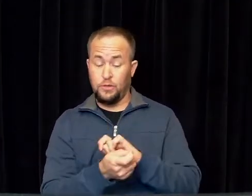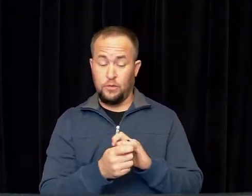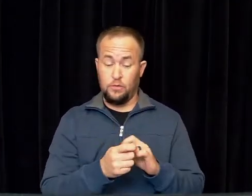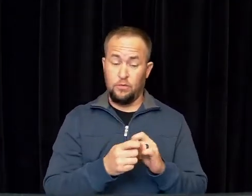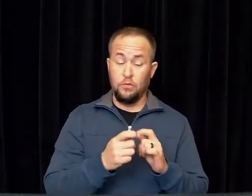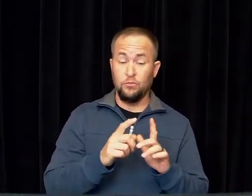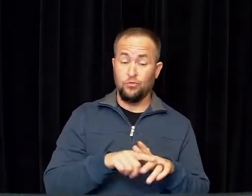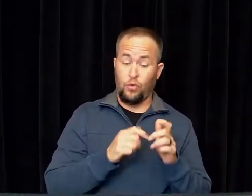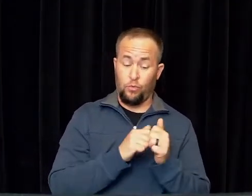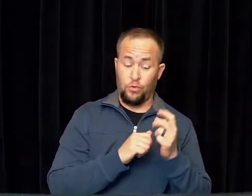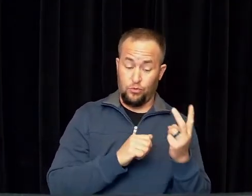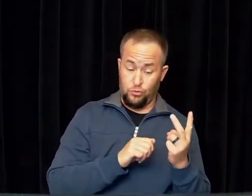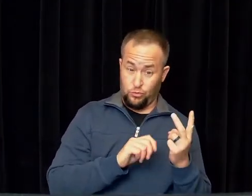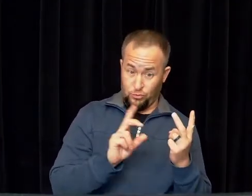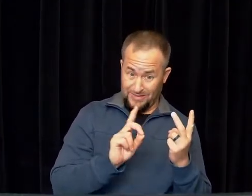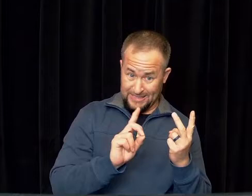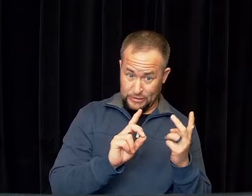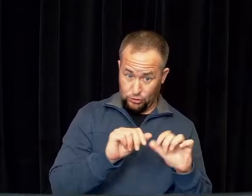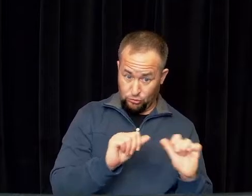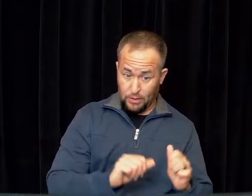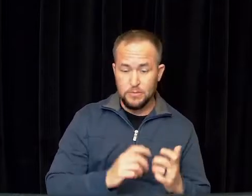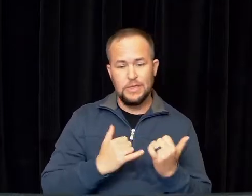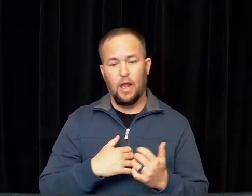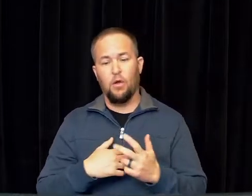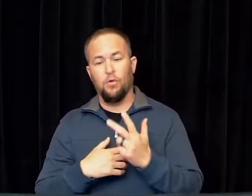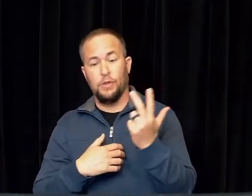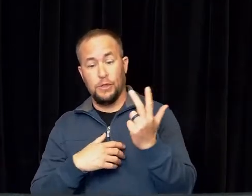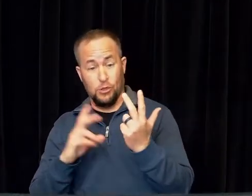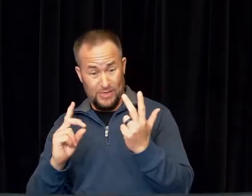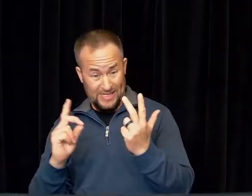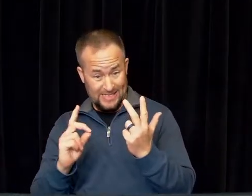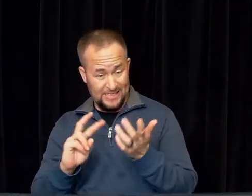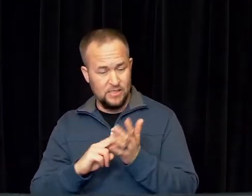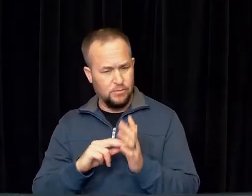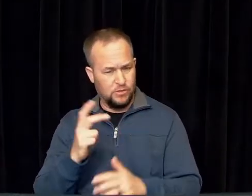And these three-dimensional shapes have some special vocabulary that go with them. So here will be one